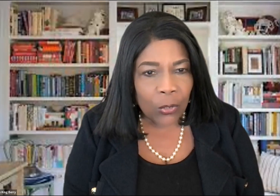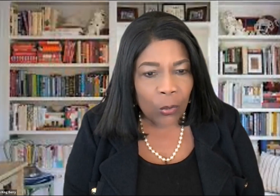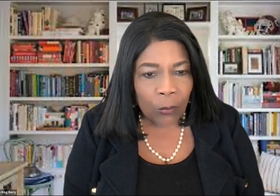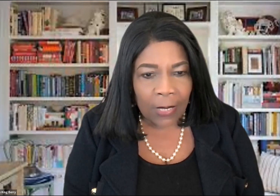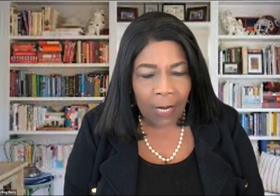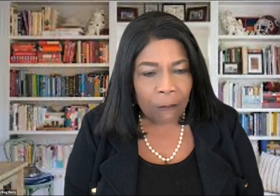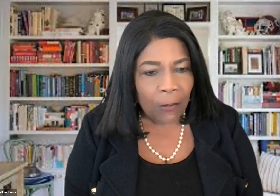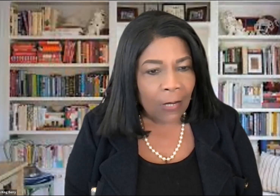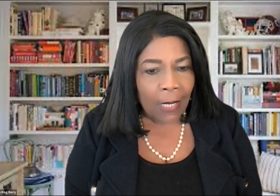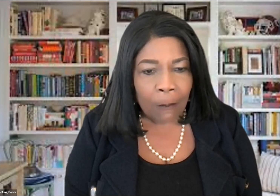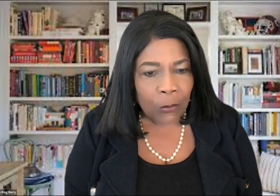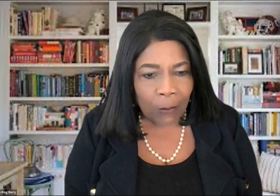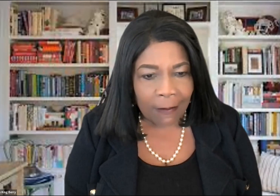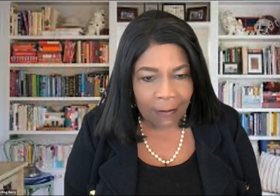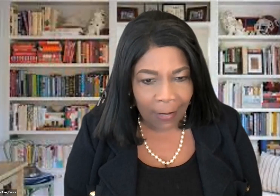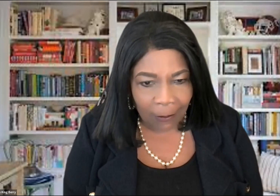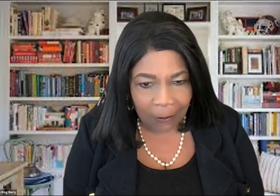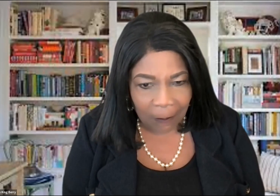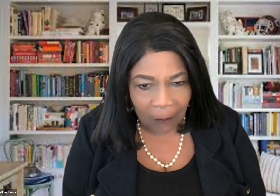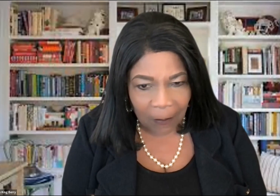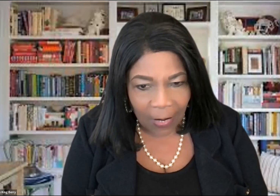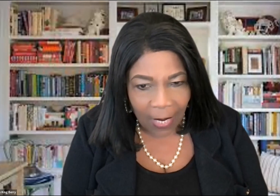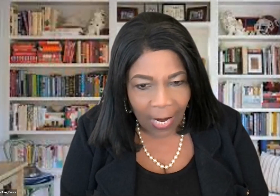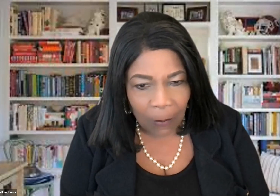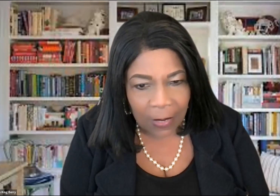The quality was so great I felt like I was right there.